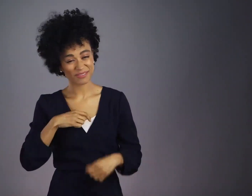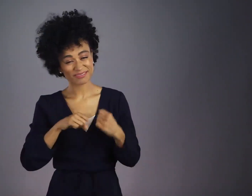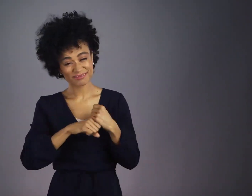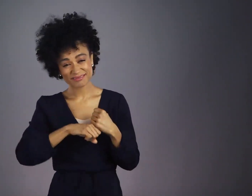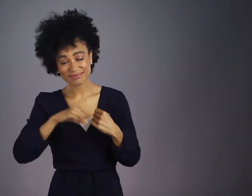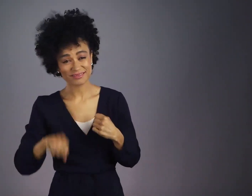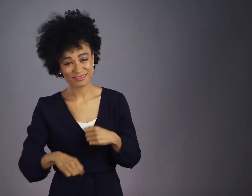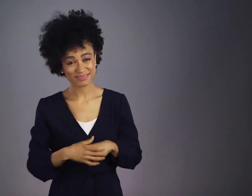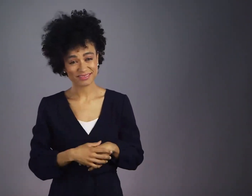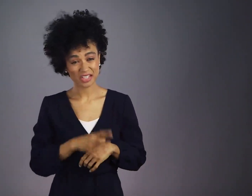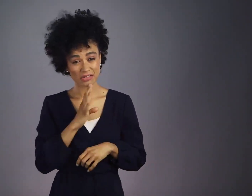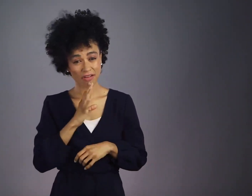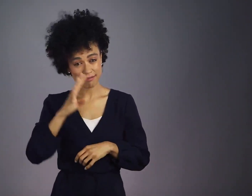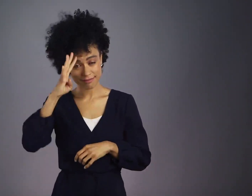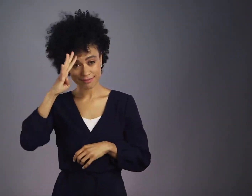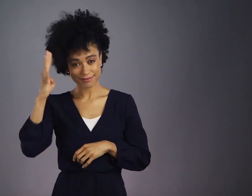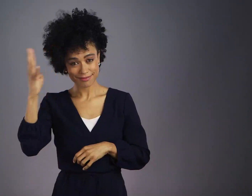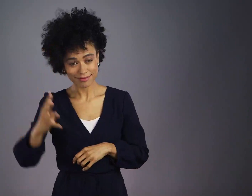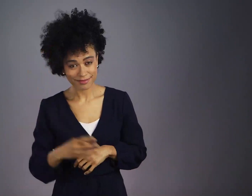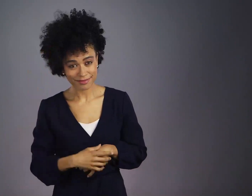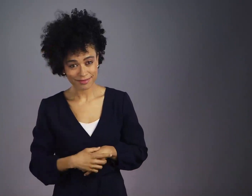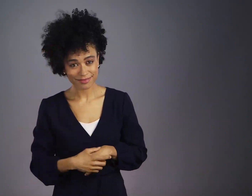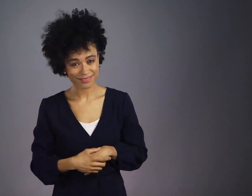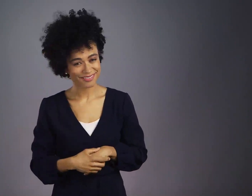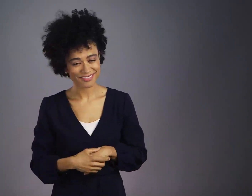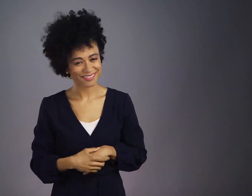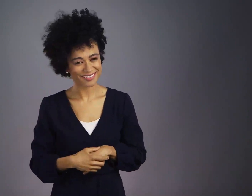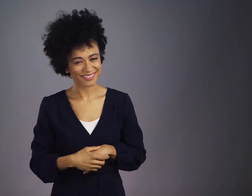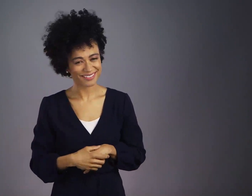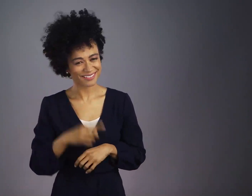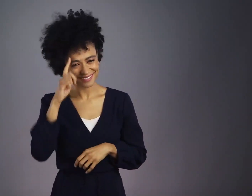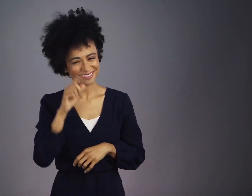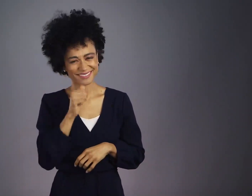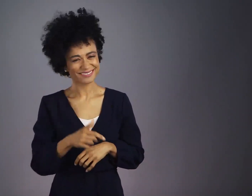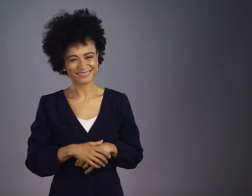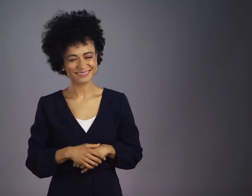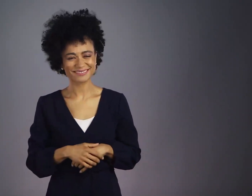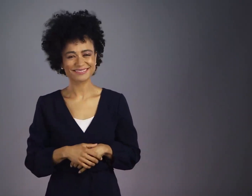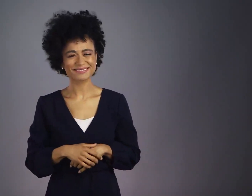Are these extravagant promises? We think not.